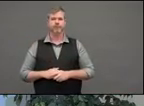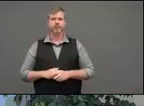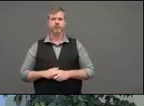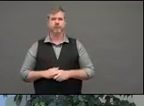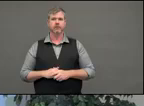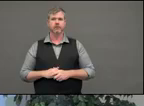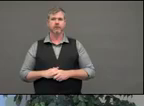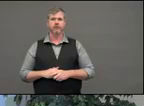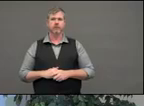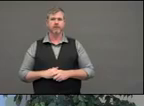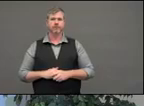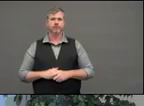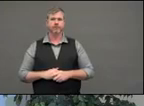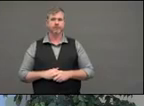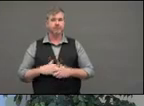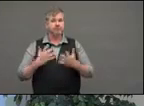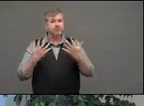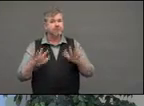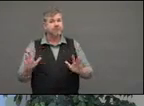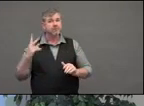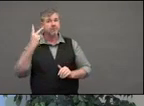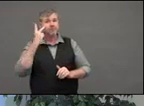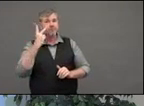or not following the public health order um